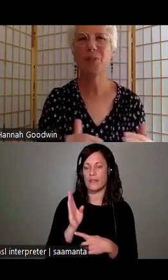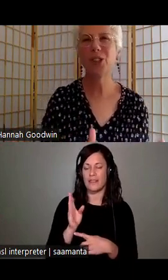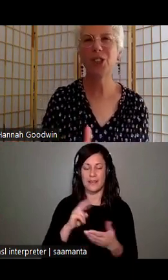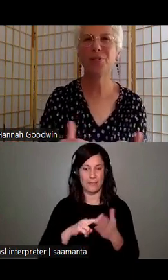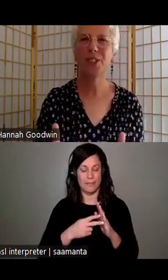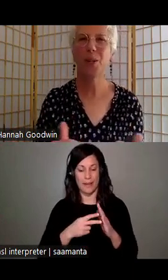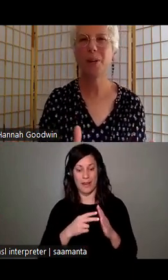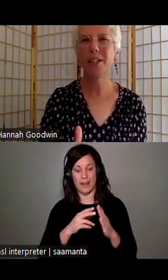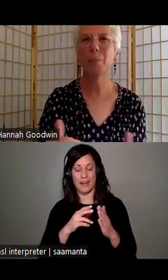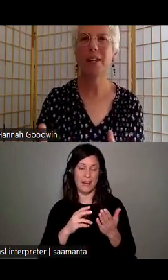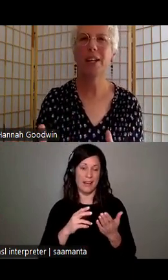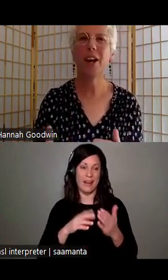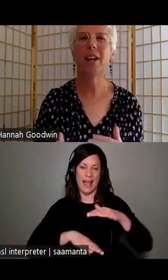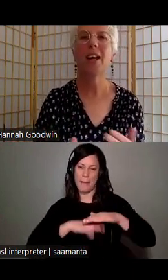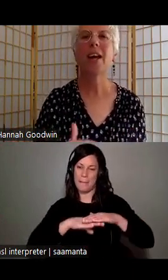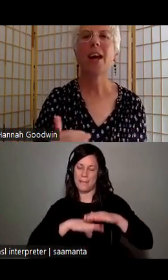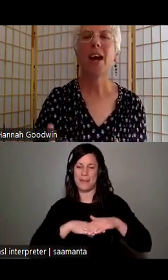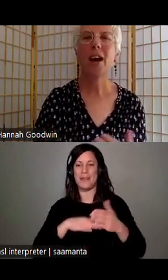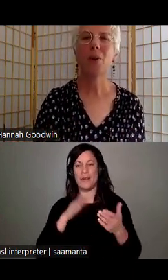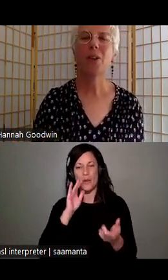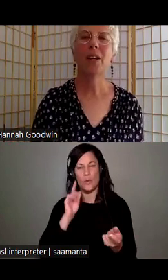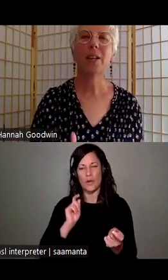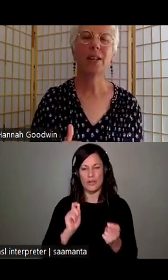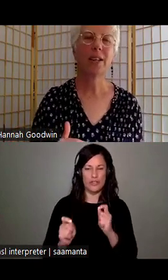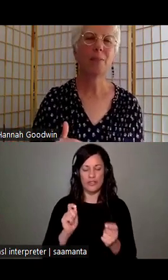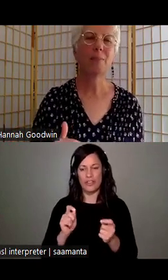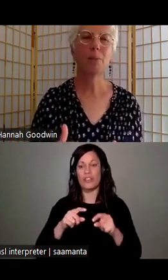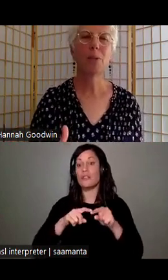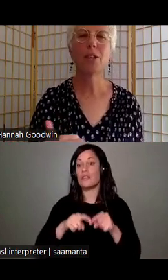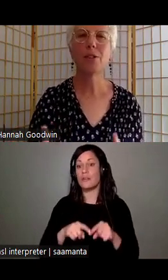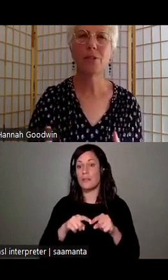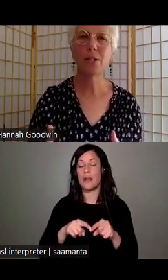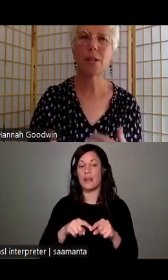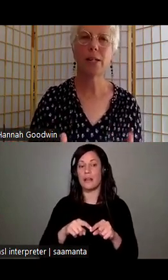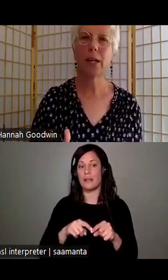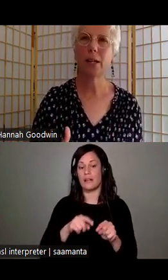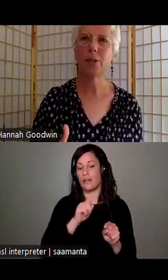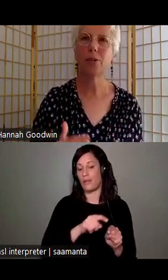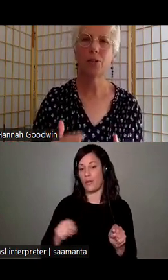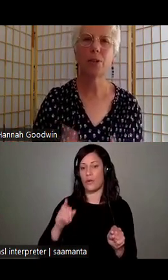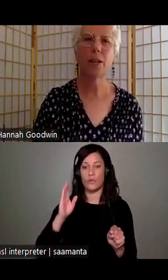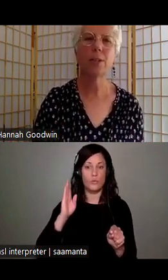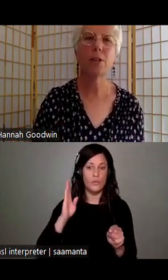it will shift a little bit depending on how the presenters decide to handle certain things,